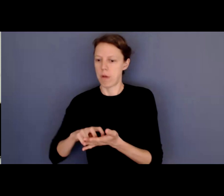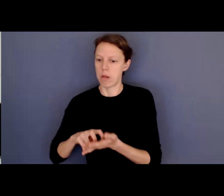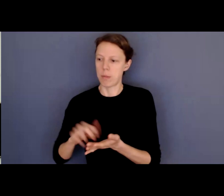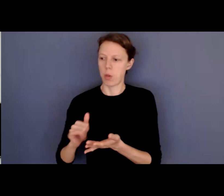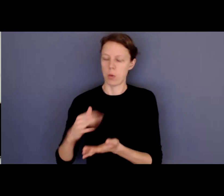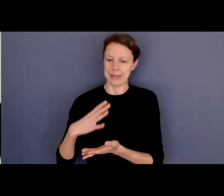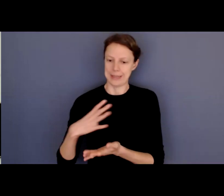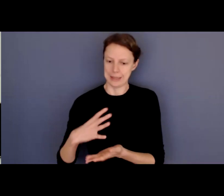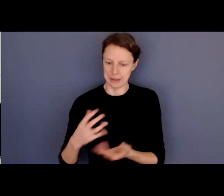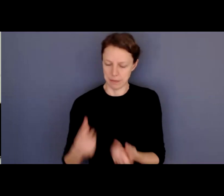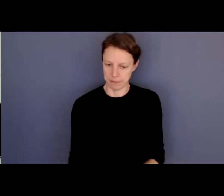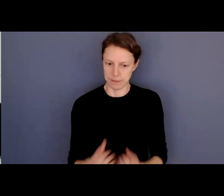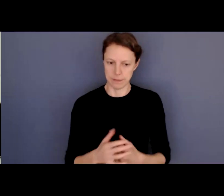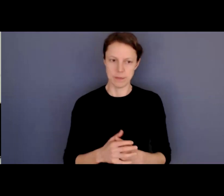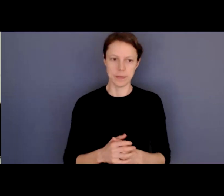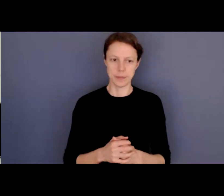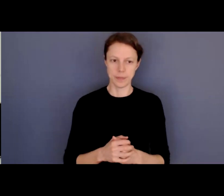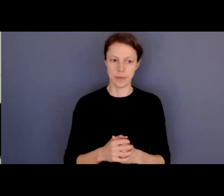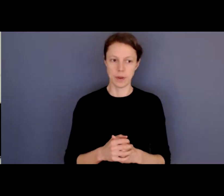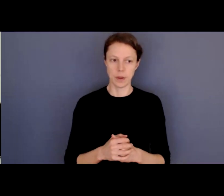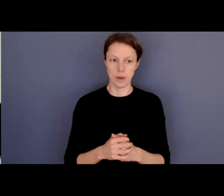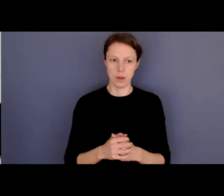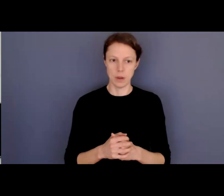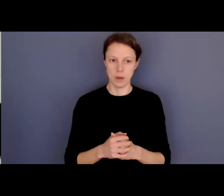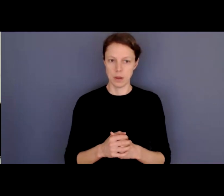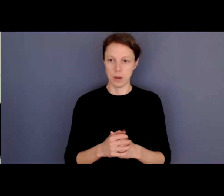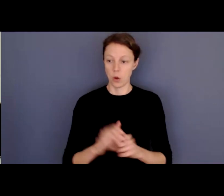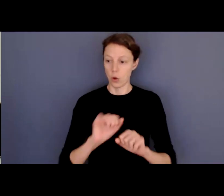here, everyone's cameras and mics in the audience will remain